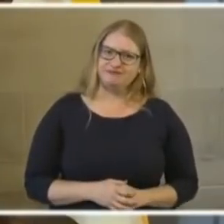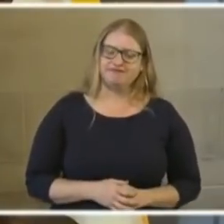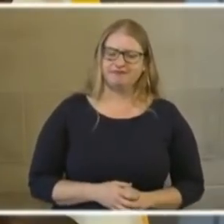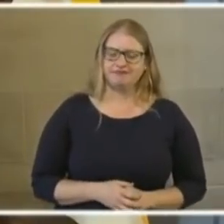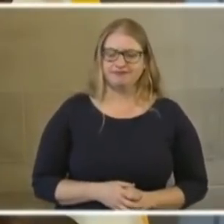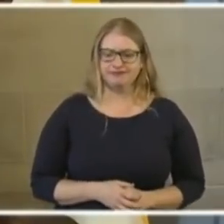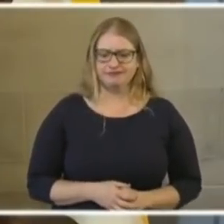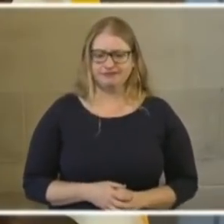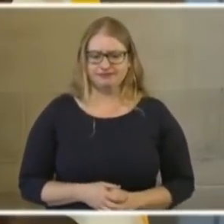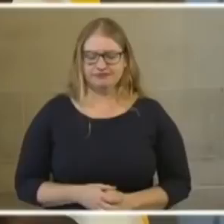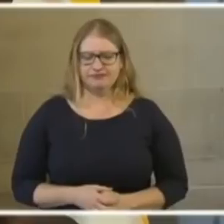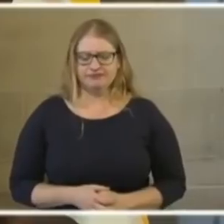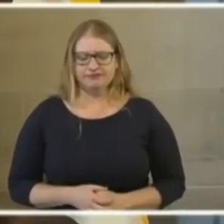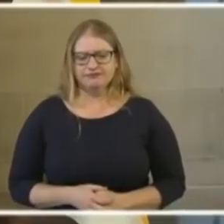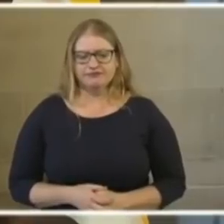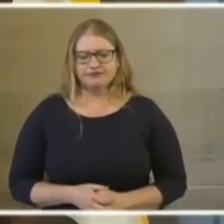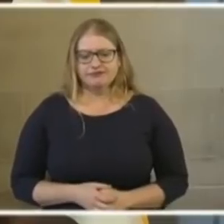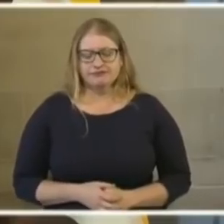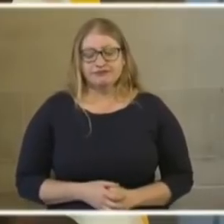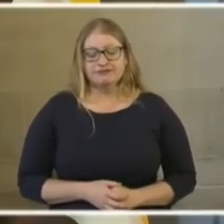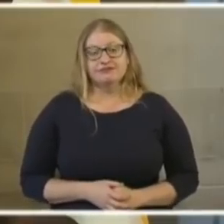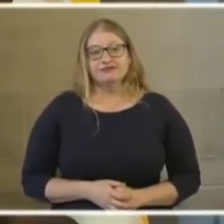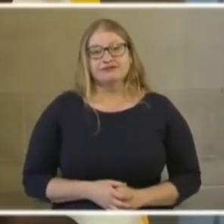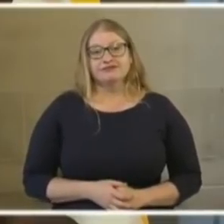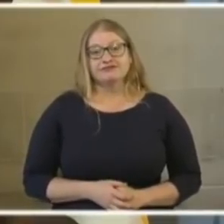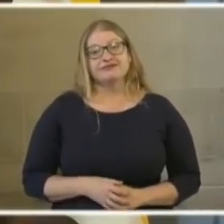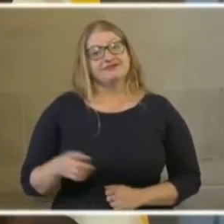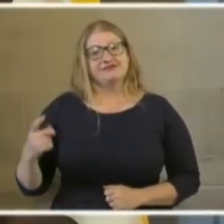AND THAT RESIDENCE NEEDS TO GET BACK TO WORK.